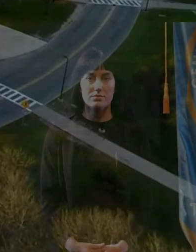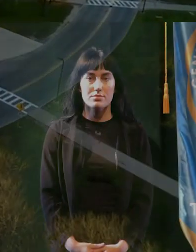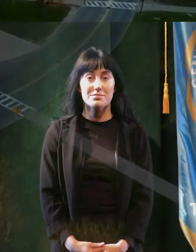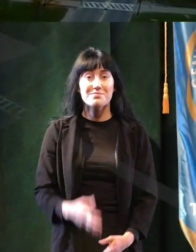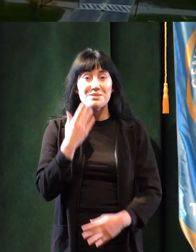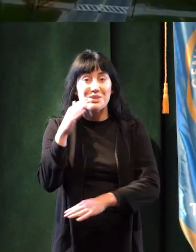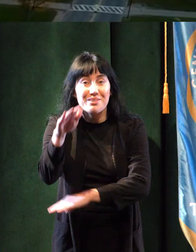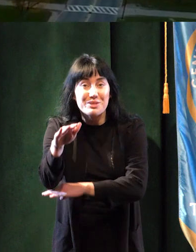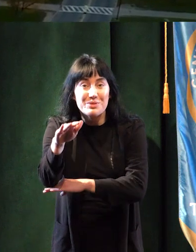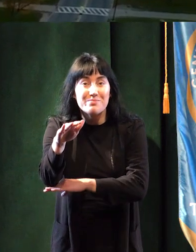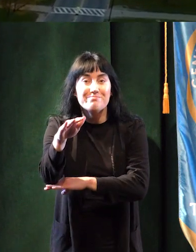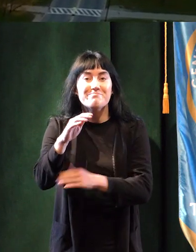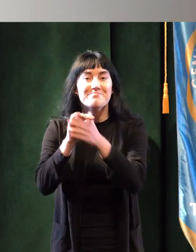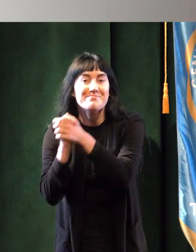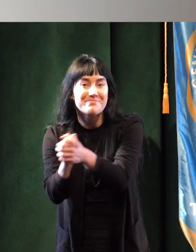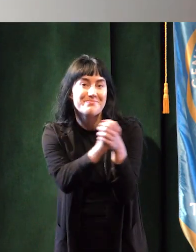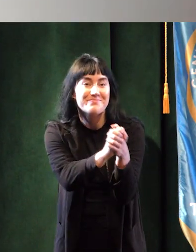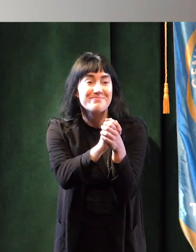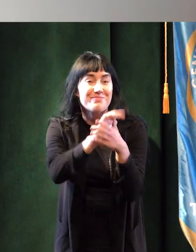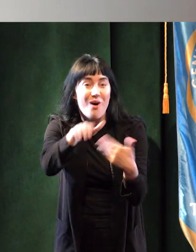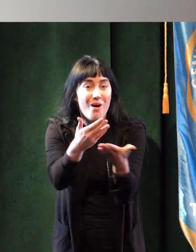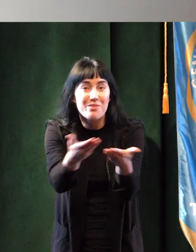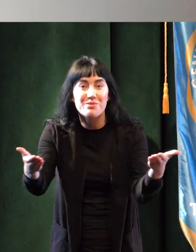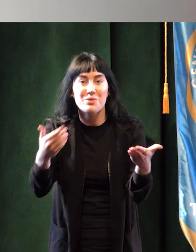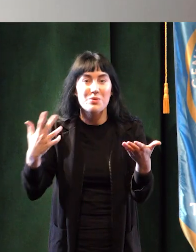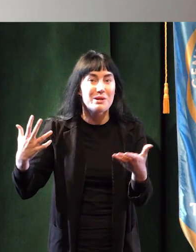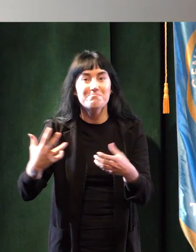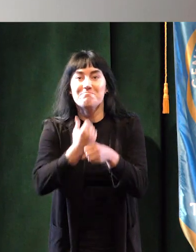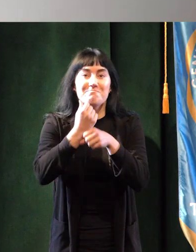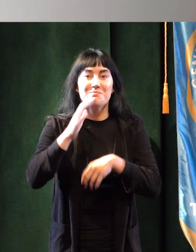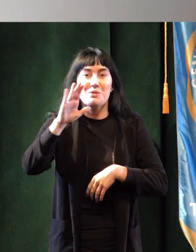good afternoon and congratulations to all of you on earning your degree after